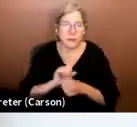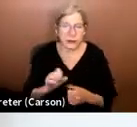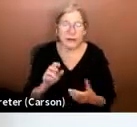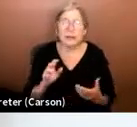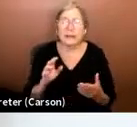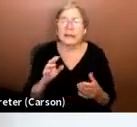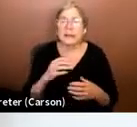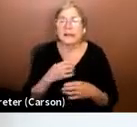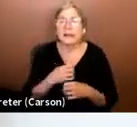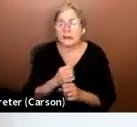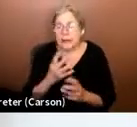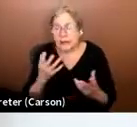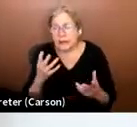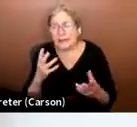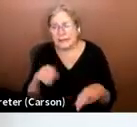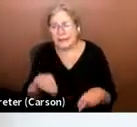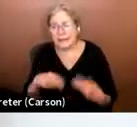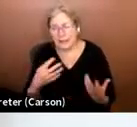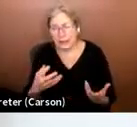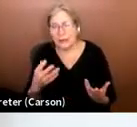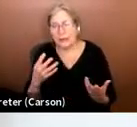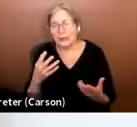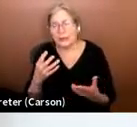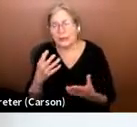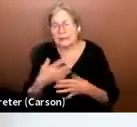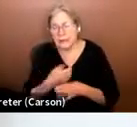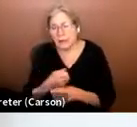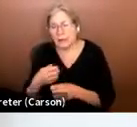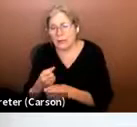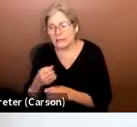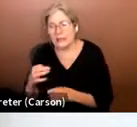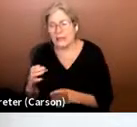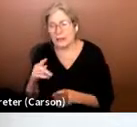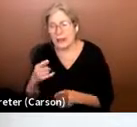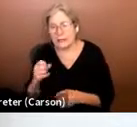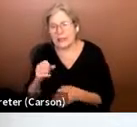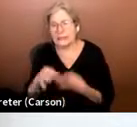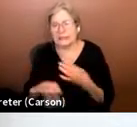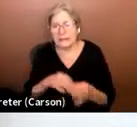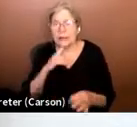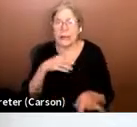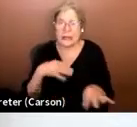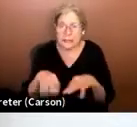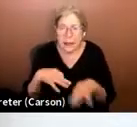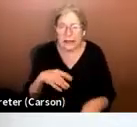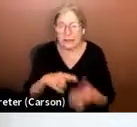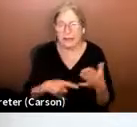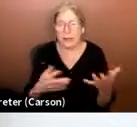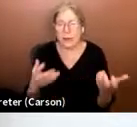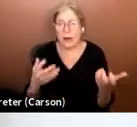the situations. Give you summaries as opposed to explain what they want. I think